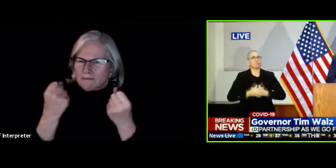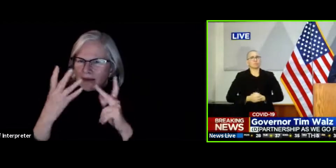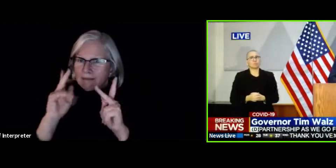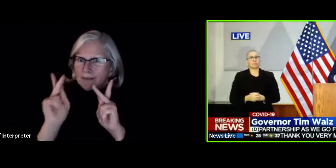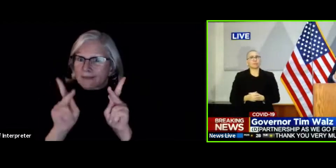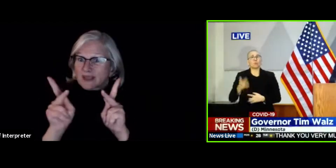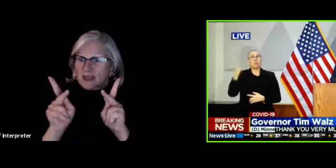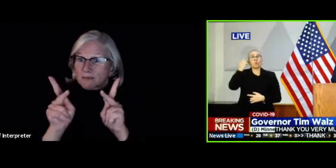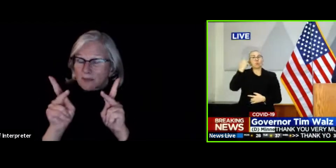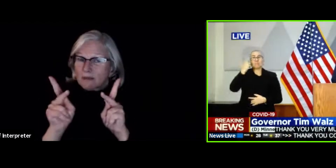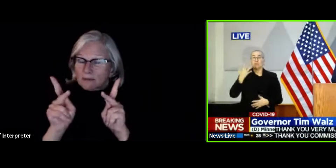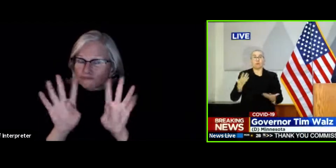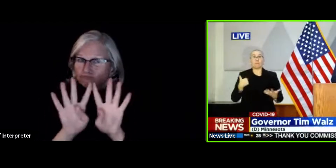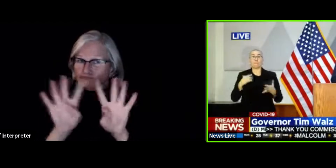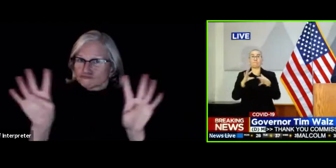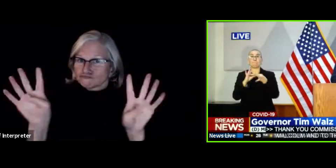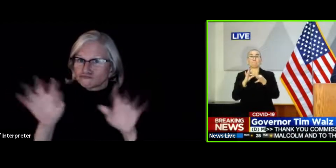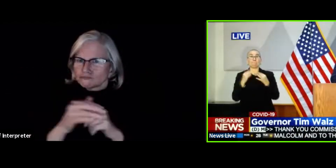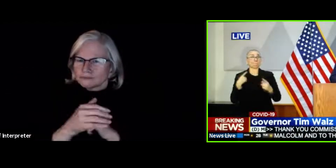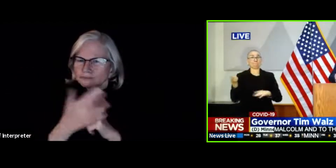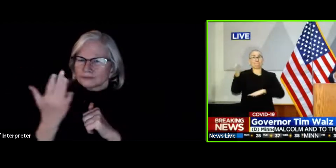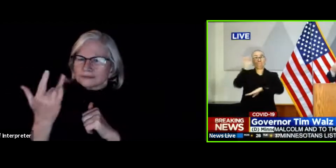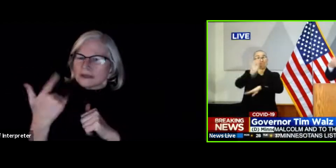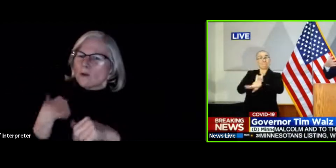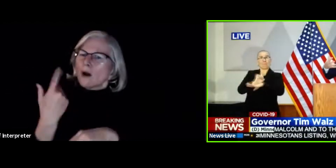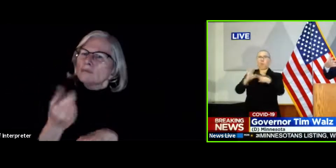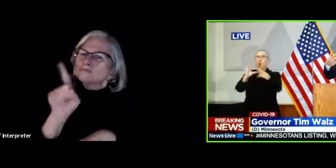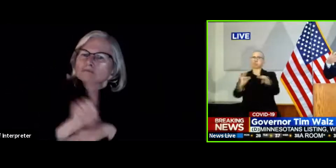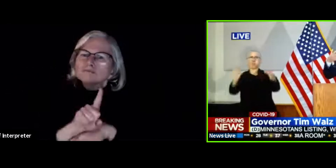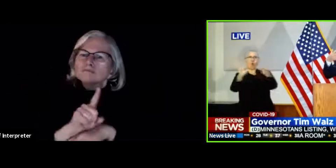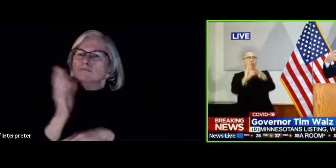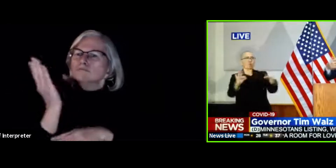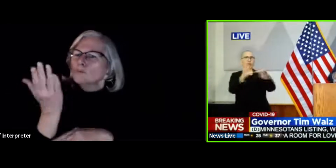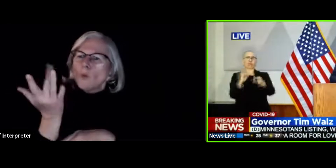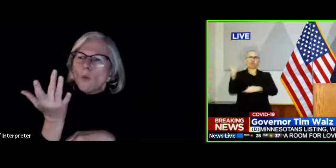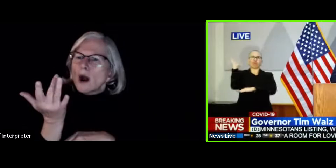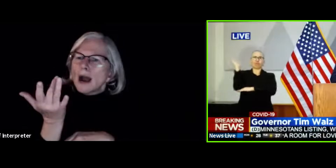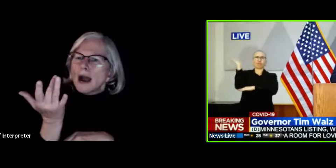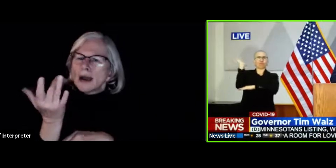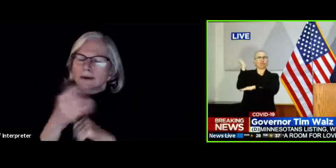DAY, MYSELF AS OFTEN AS POSSIBLE, IS TO GET THE INFORMATION OUT TO MINNESOTANS TO MAKE